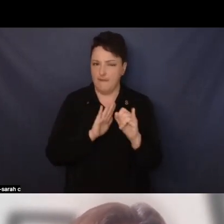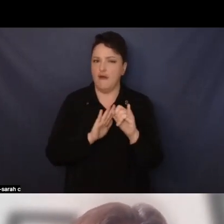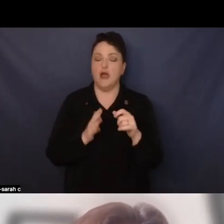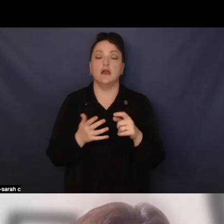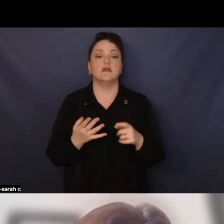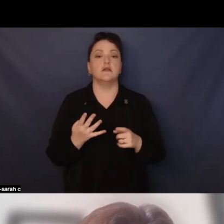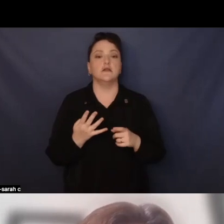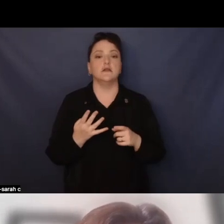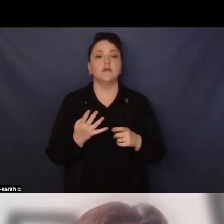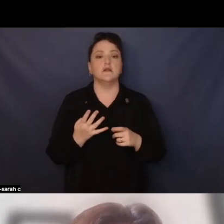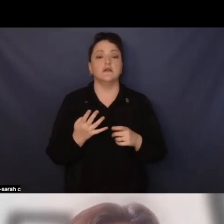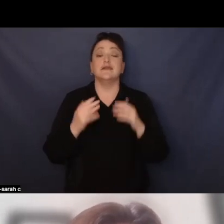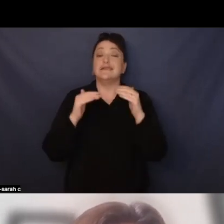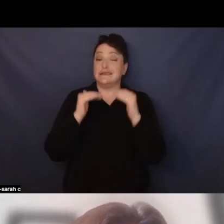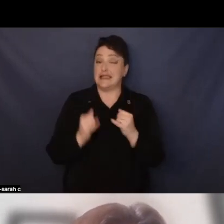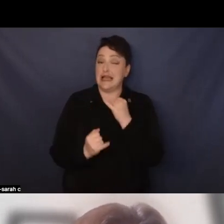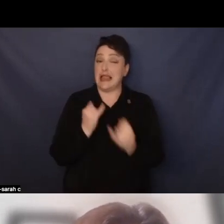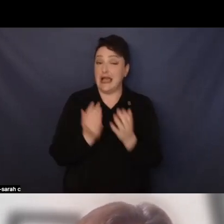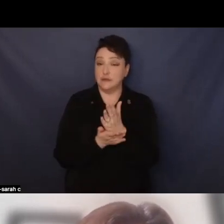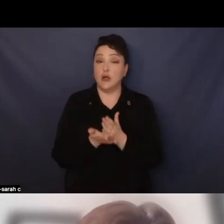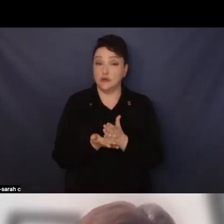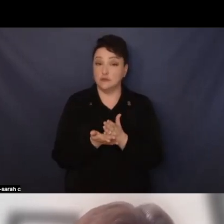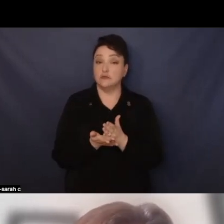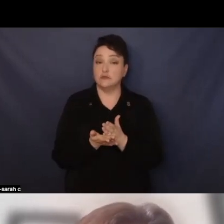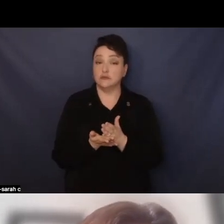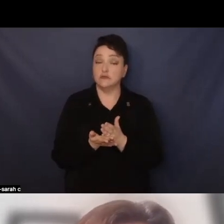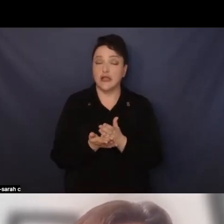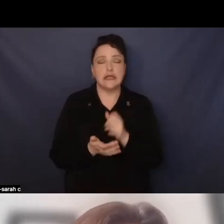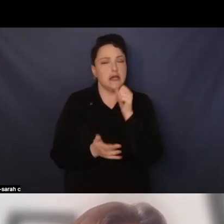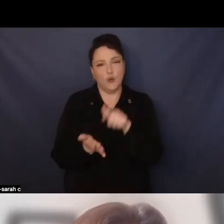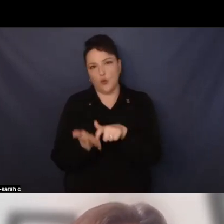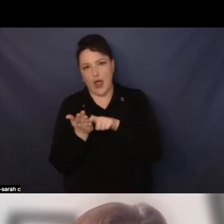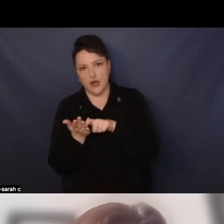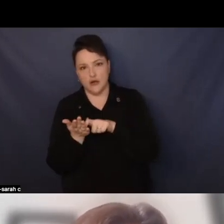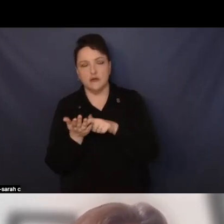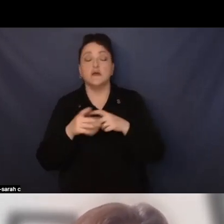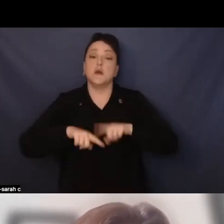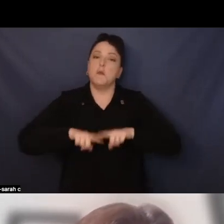100% required but it will make your request stronger. Is to make it clear you are willing